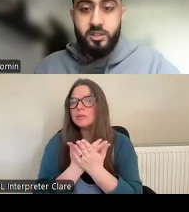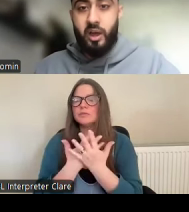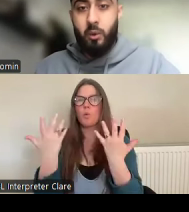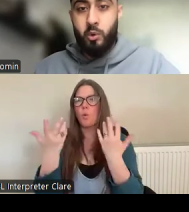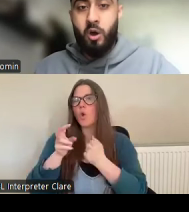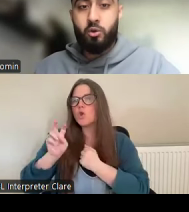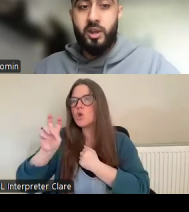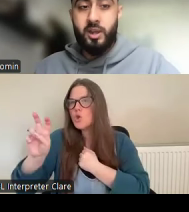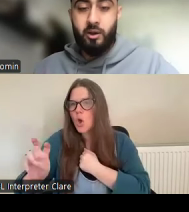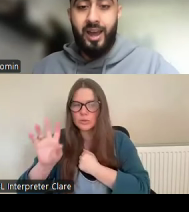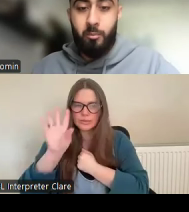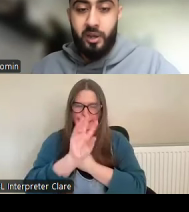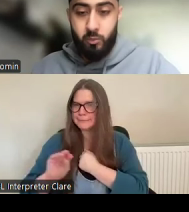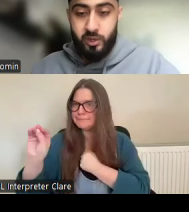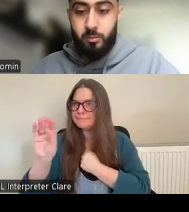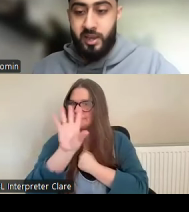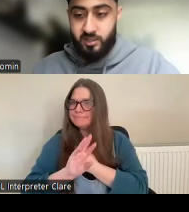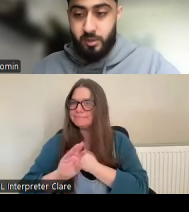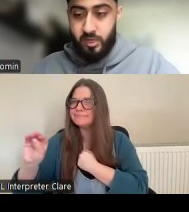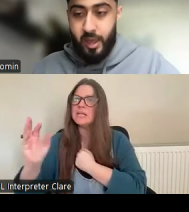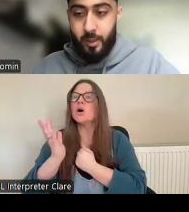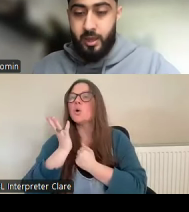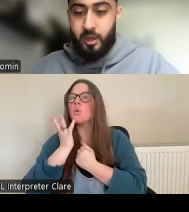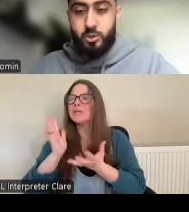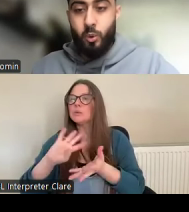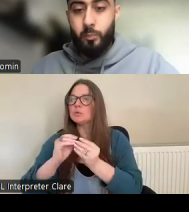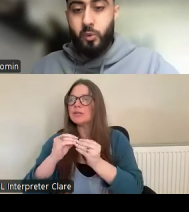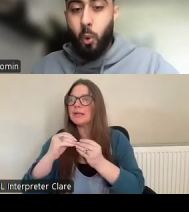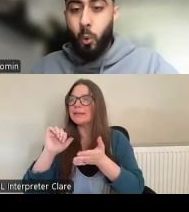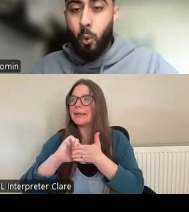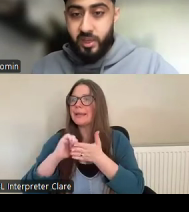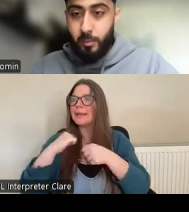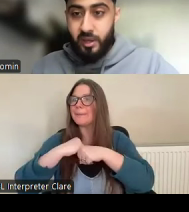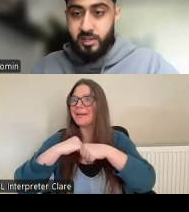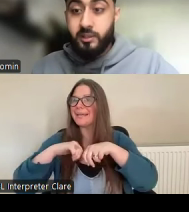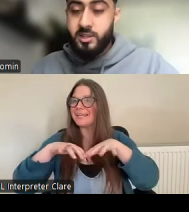so that when we are creating our campaign, we can paste them in there. Hopefully that makes sense.